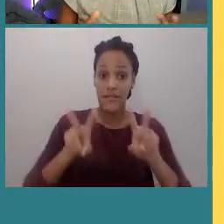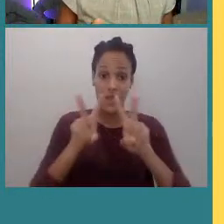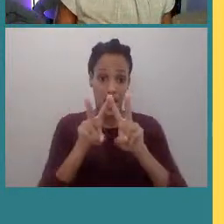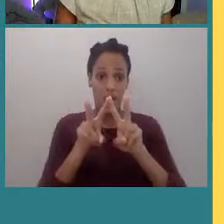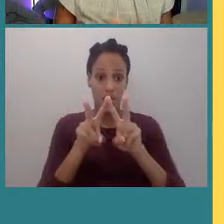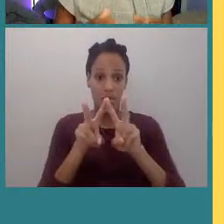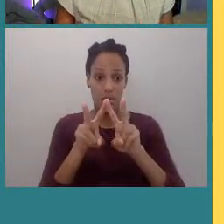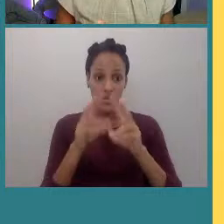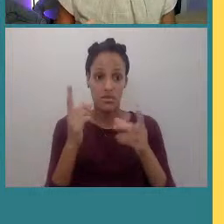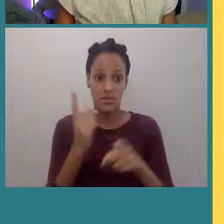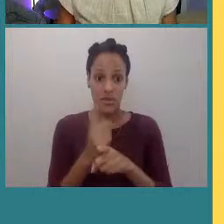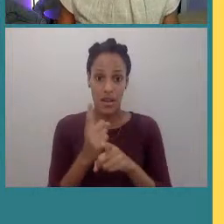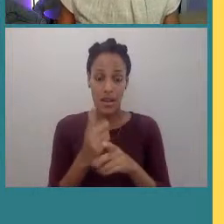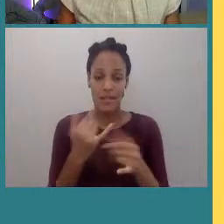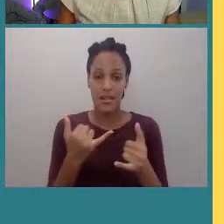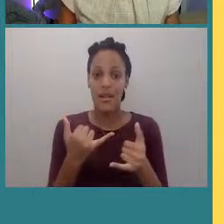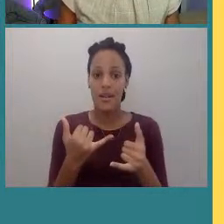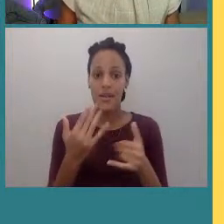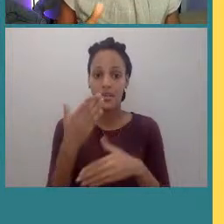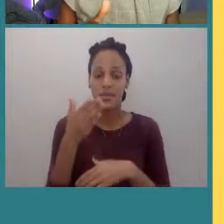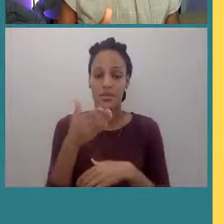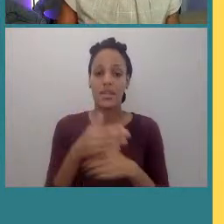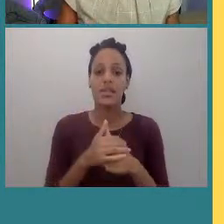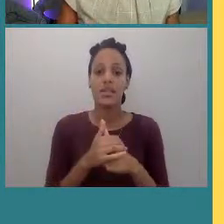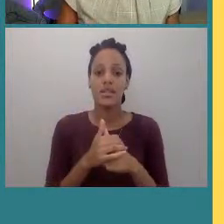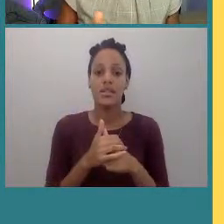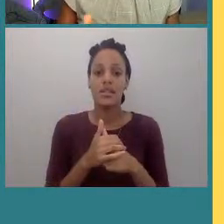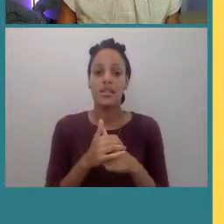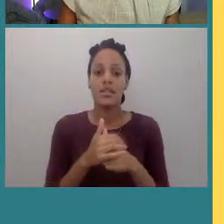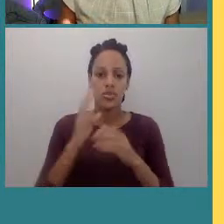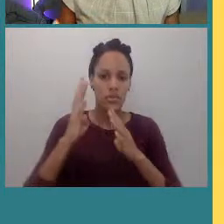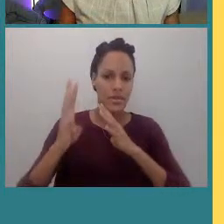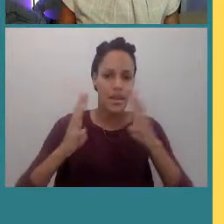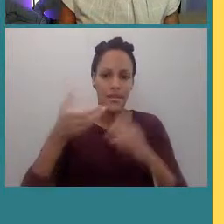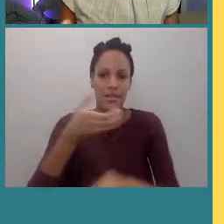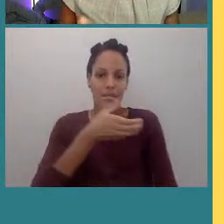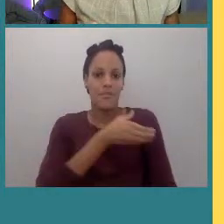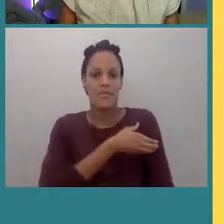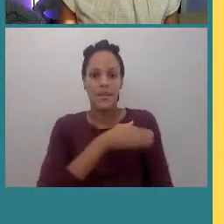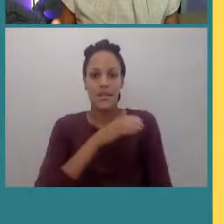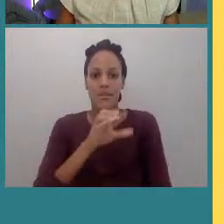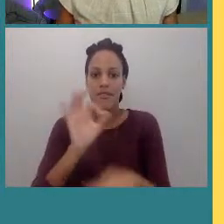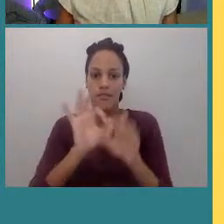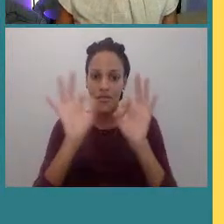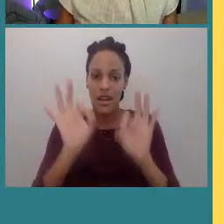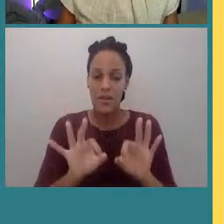framework that I'm showing you today, the creators empowerment framework values committed